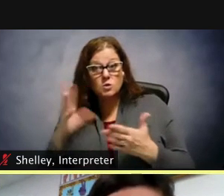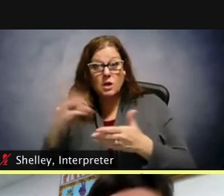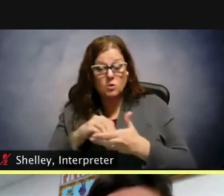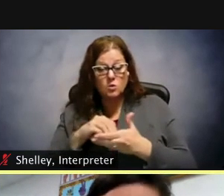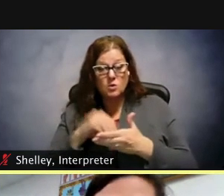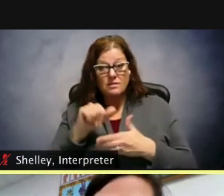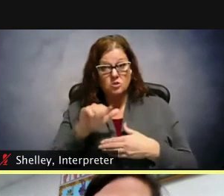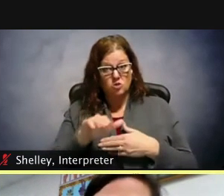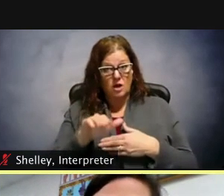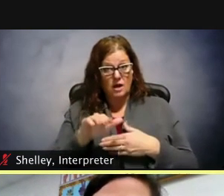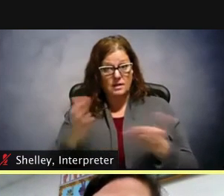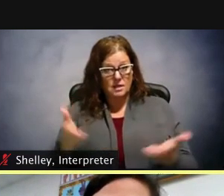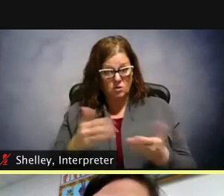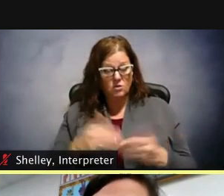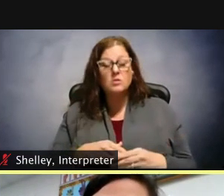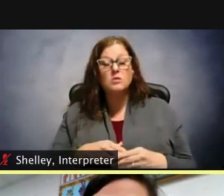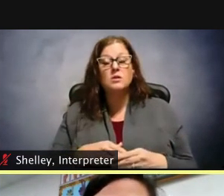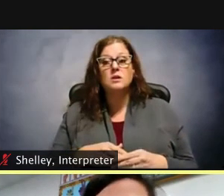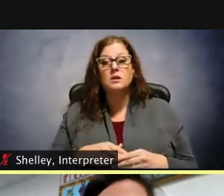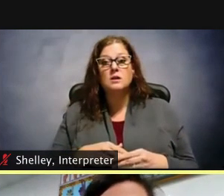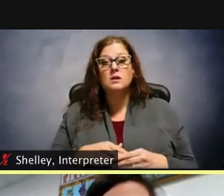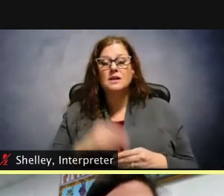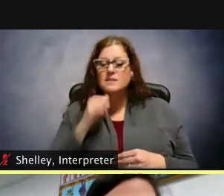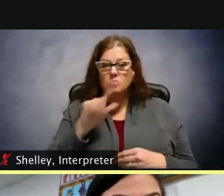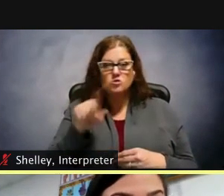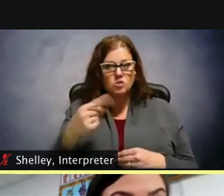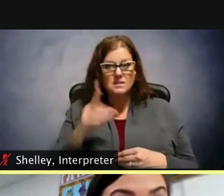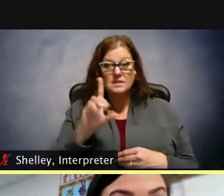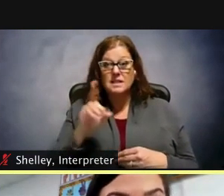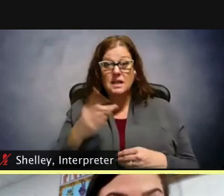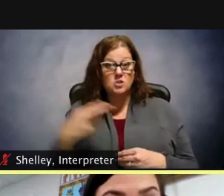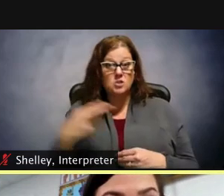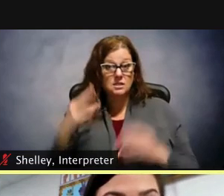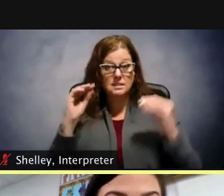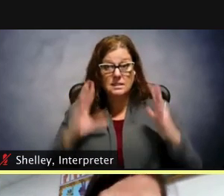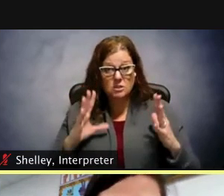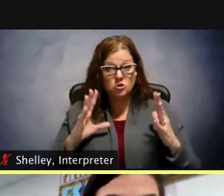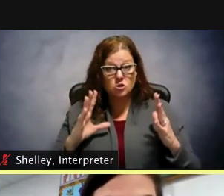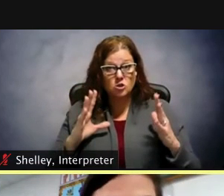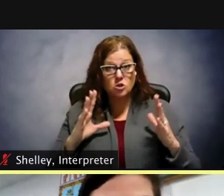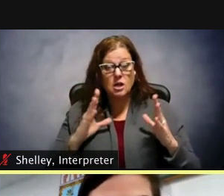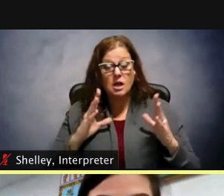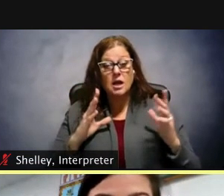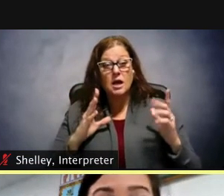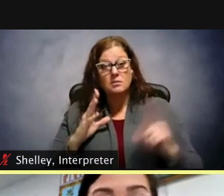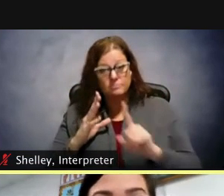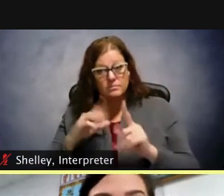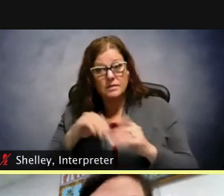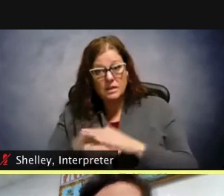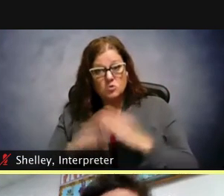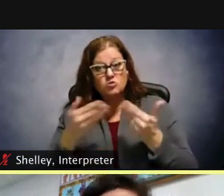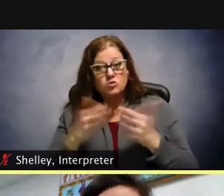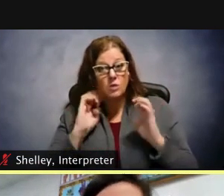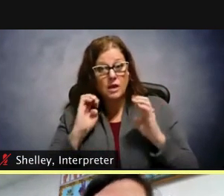here. And it's not just the DHH teacher pushing into the gen ed setting it's the 10 deaf and